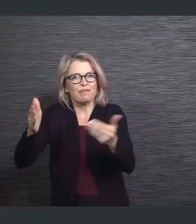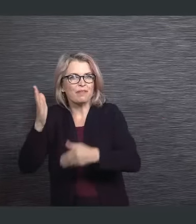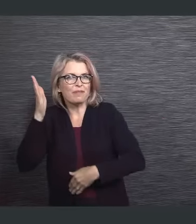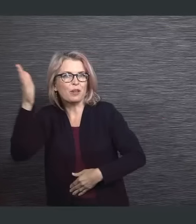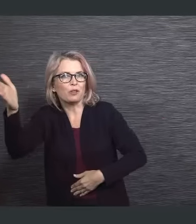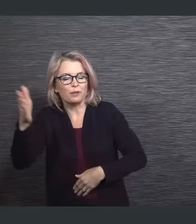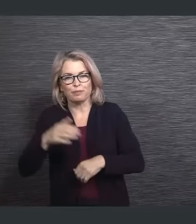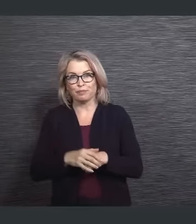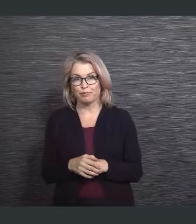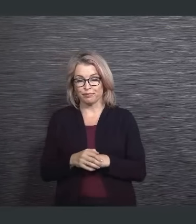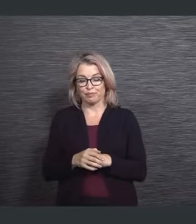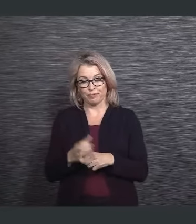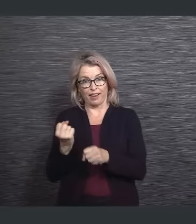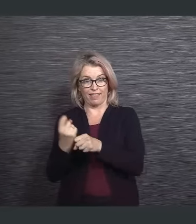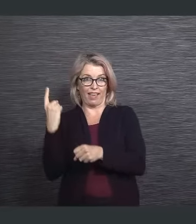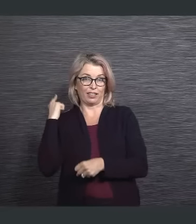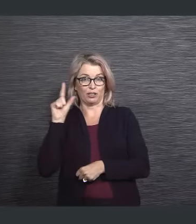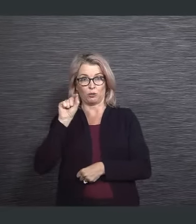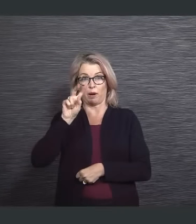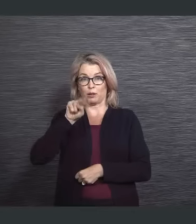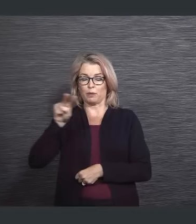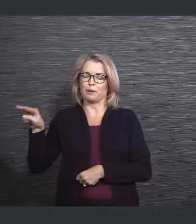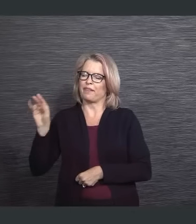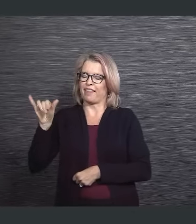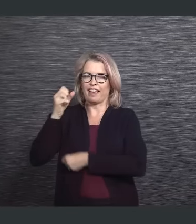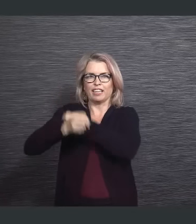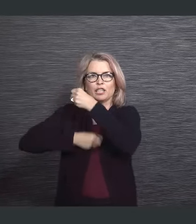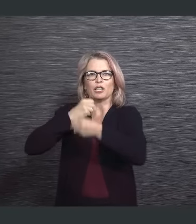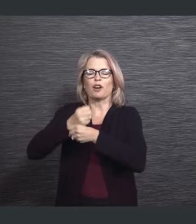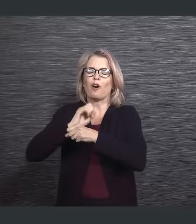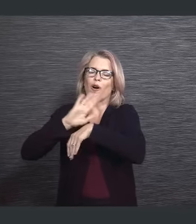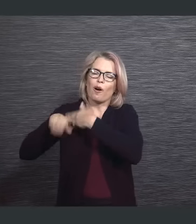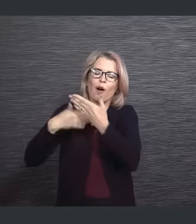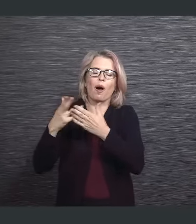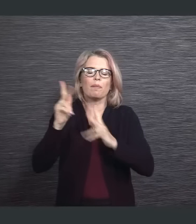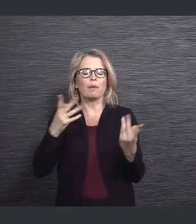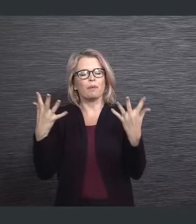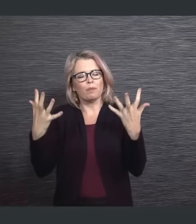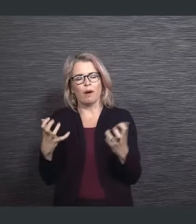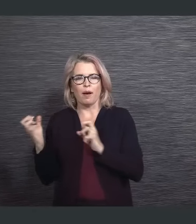2022 was a year when we all desired a return to normal,